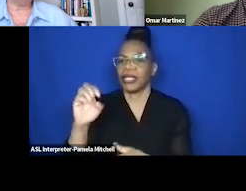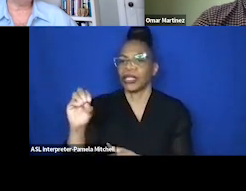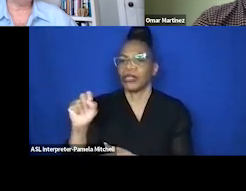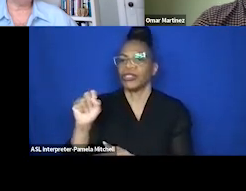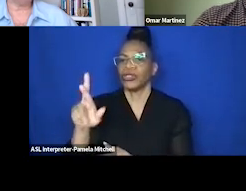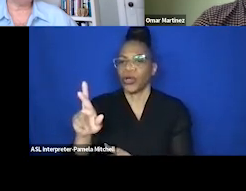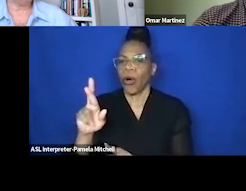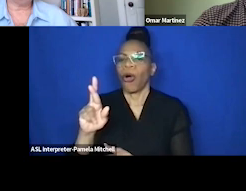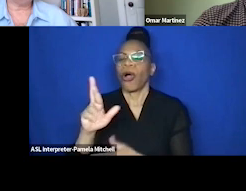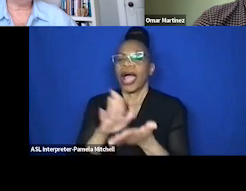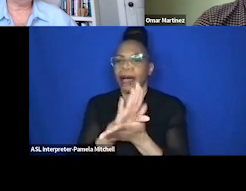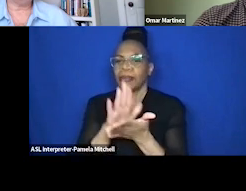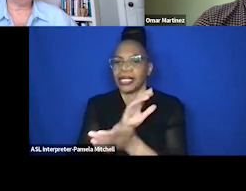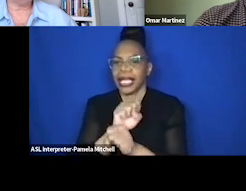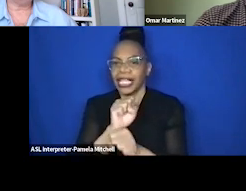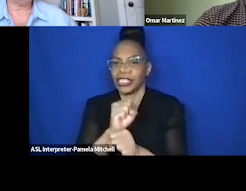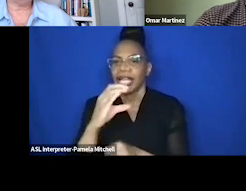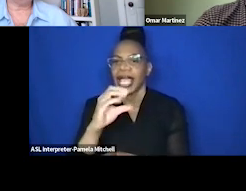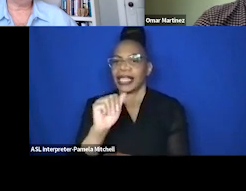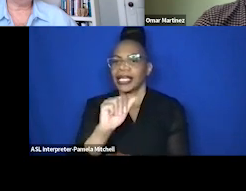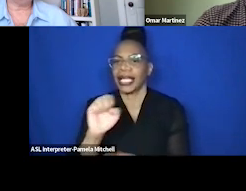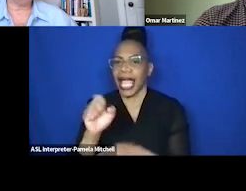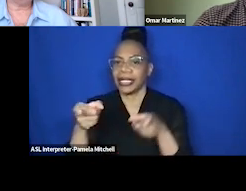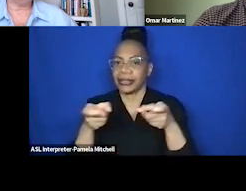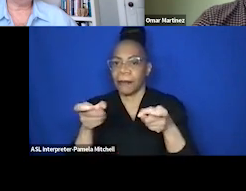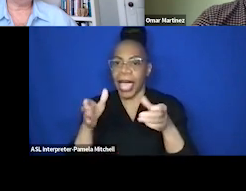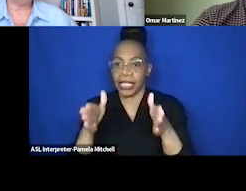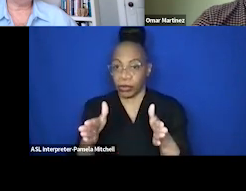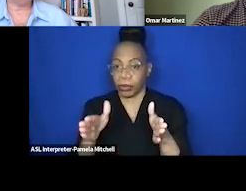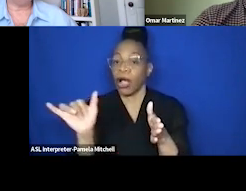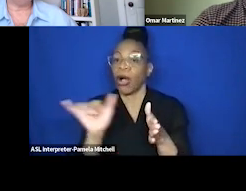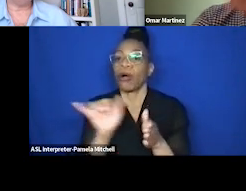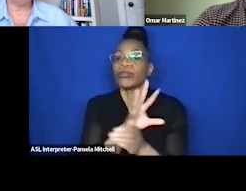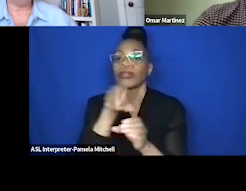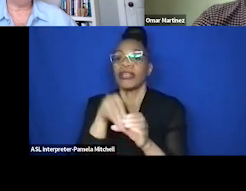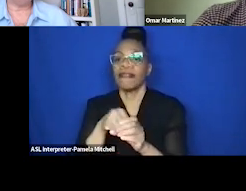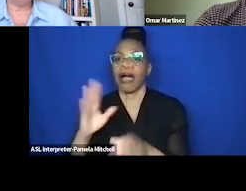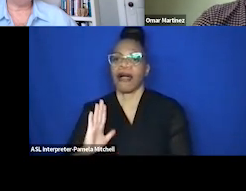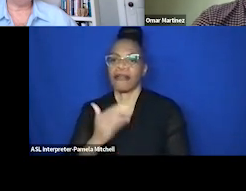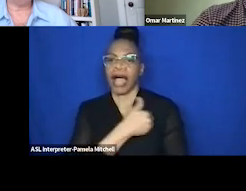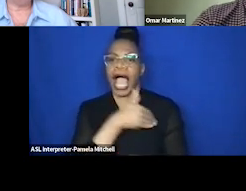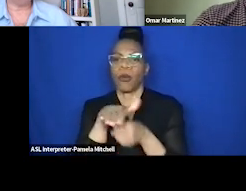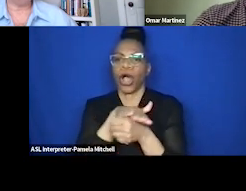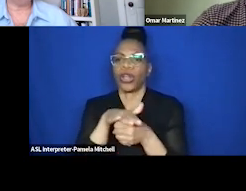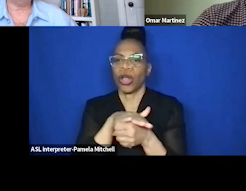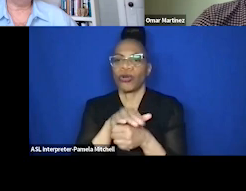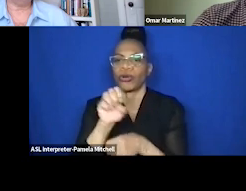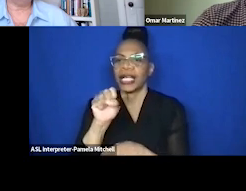but to also involve our local SSA field offers representatives and staff members.